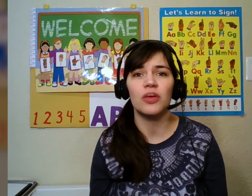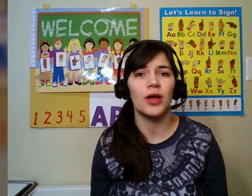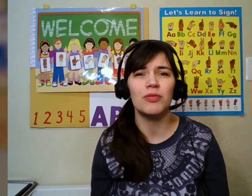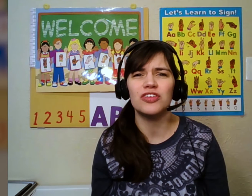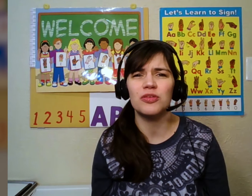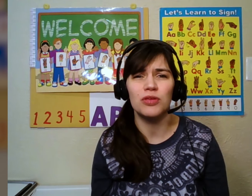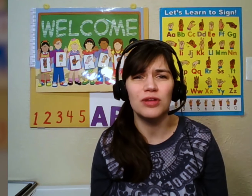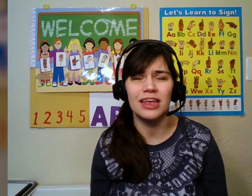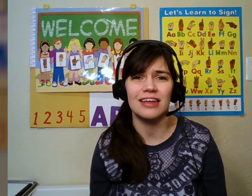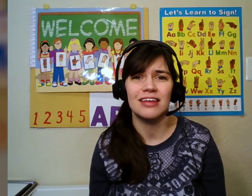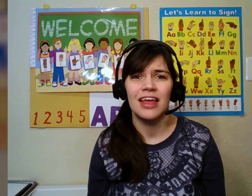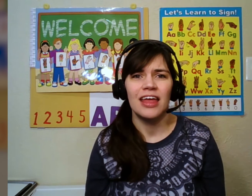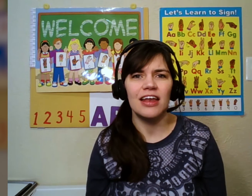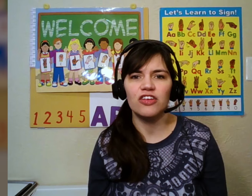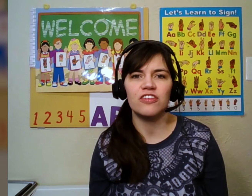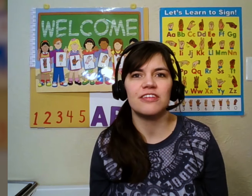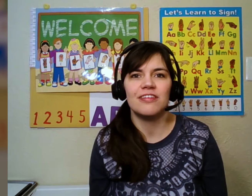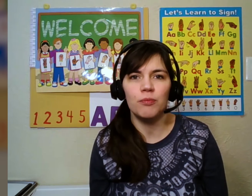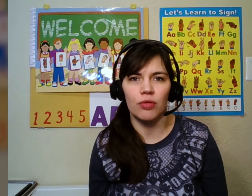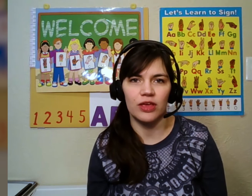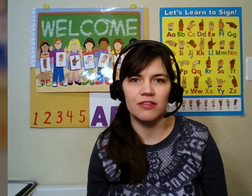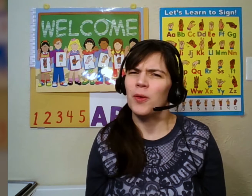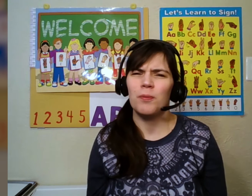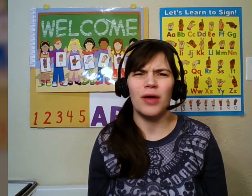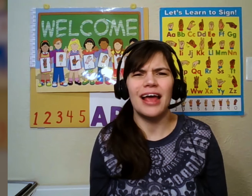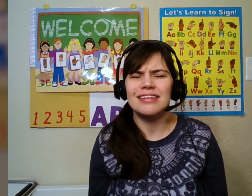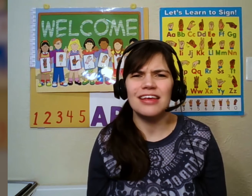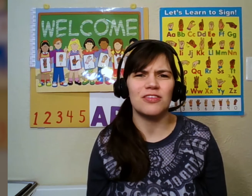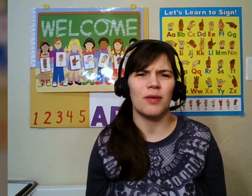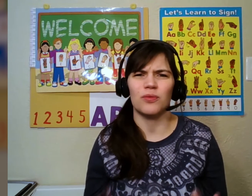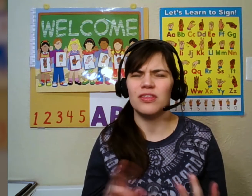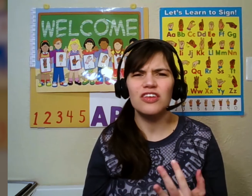language they were able to communicate not just simple things but ideas about